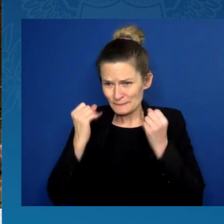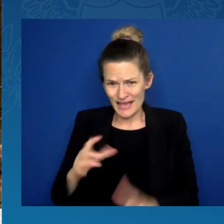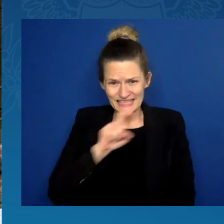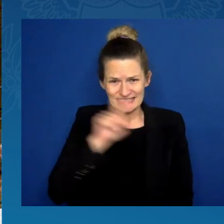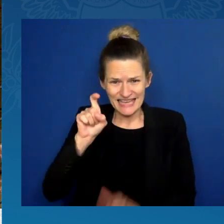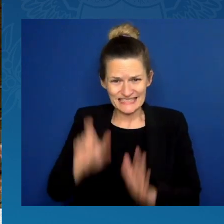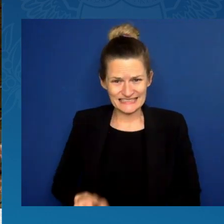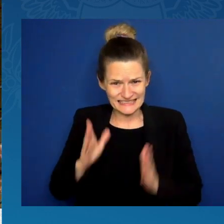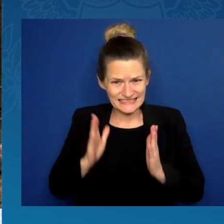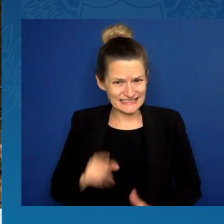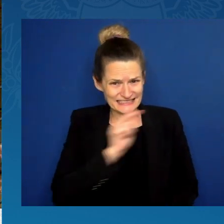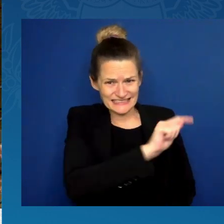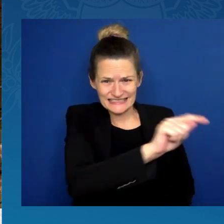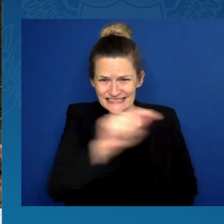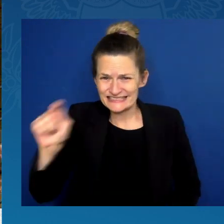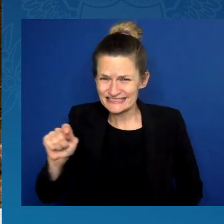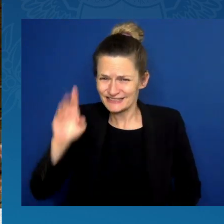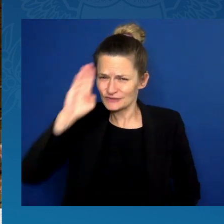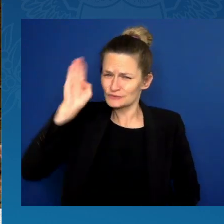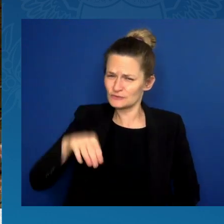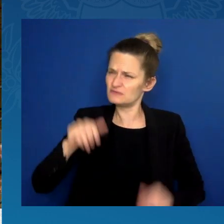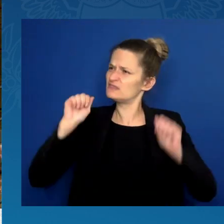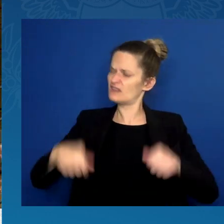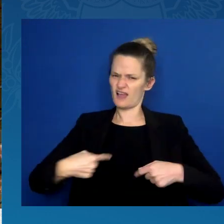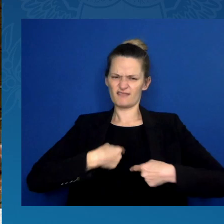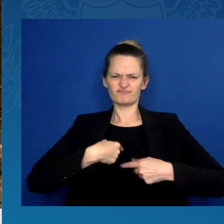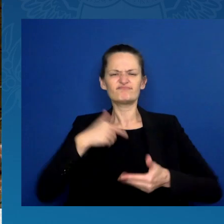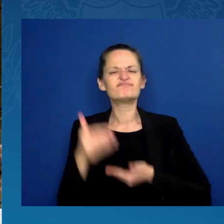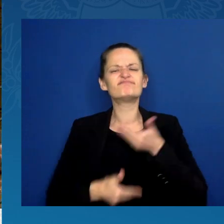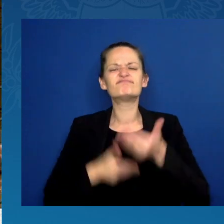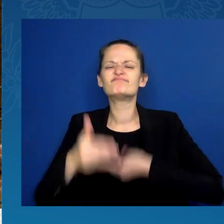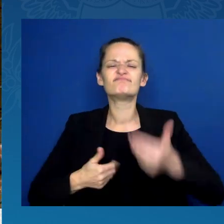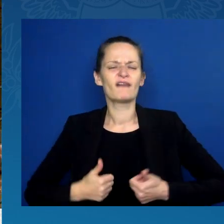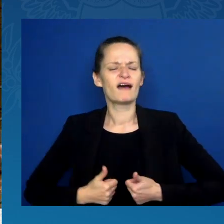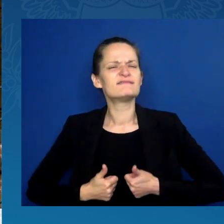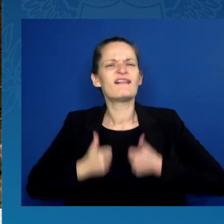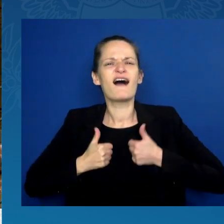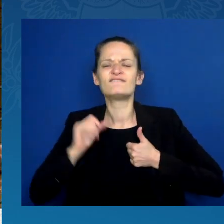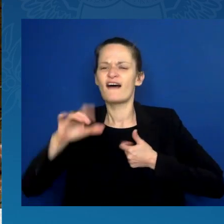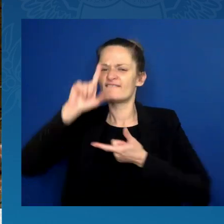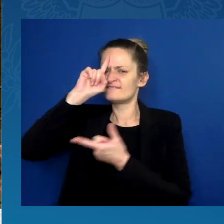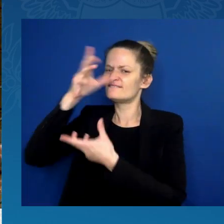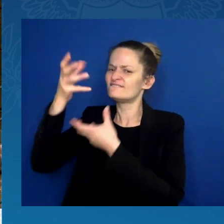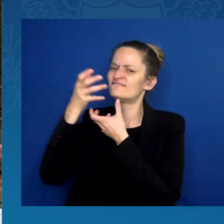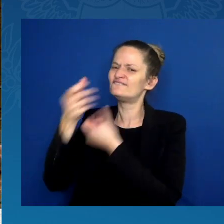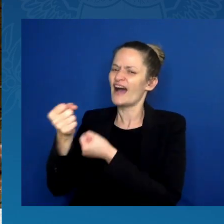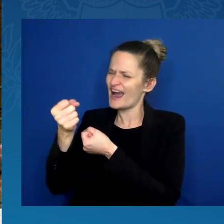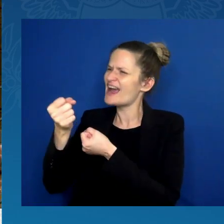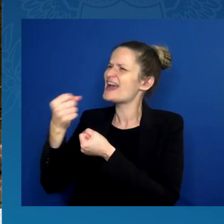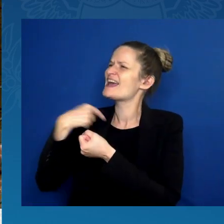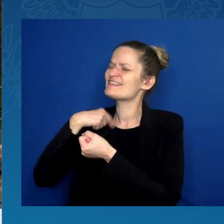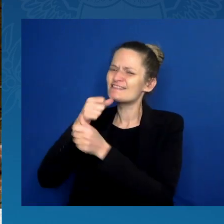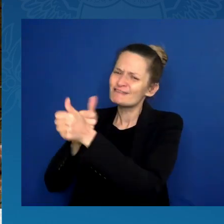I can practice my faith and live in a country that protects the rights of all Americans